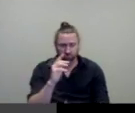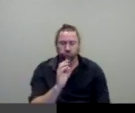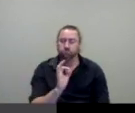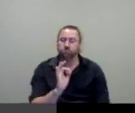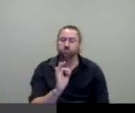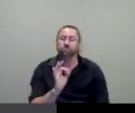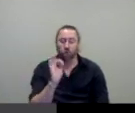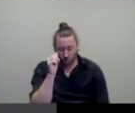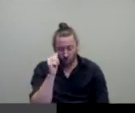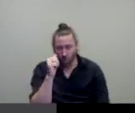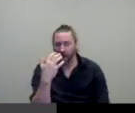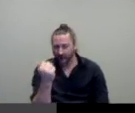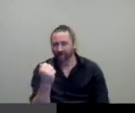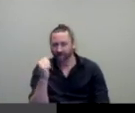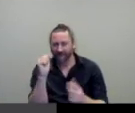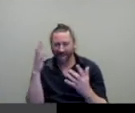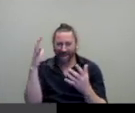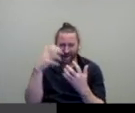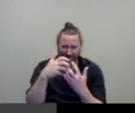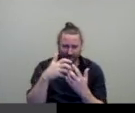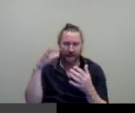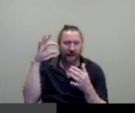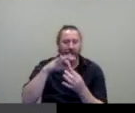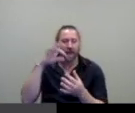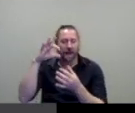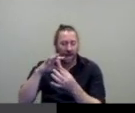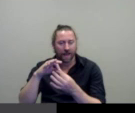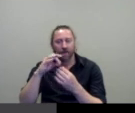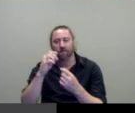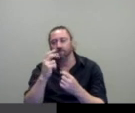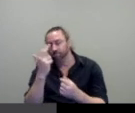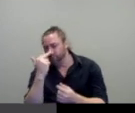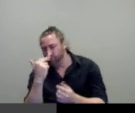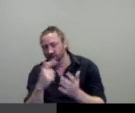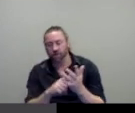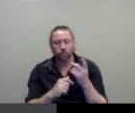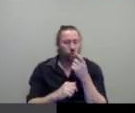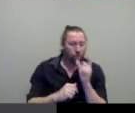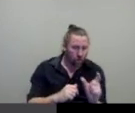this relationship and we can understand this point maybe a little further if we